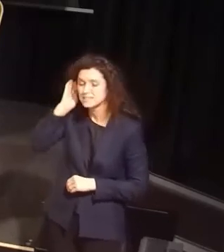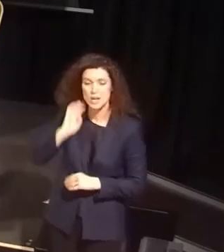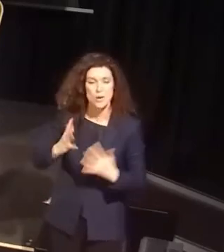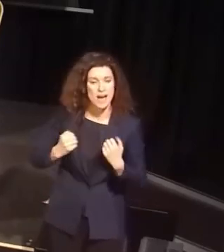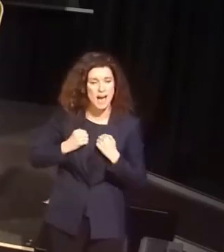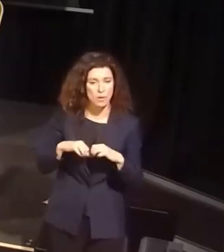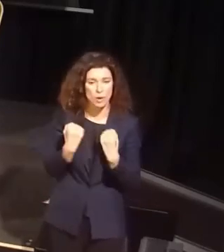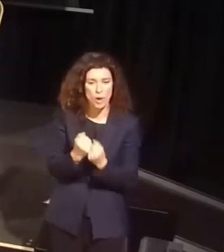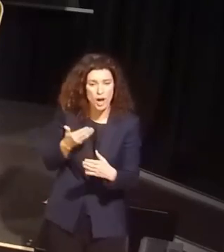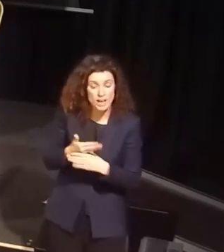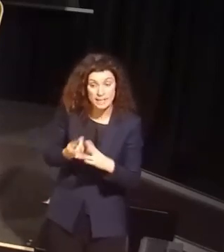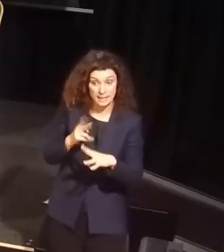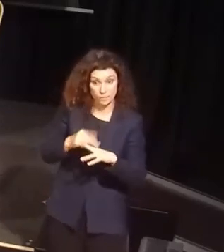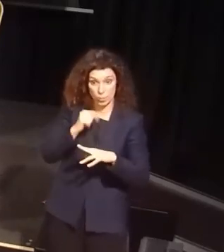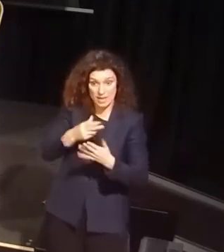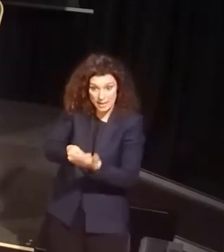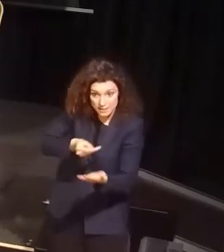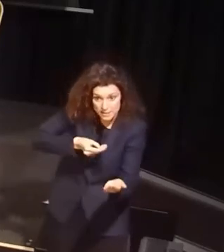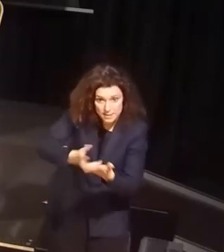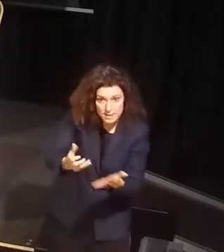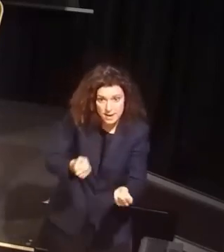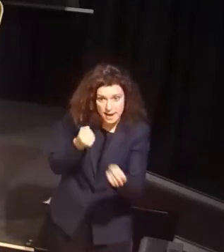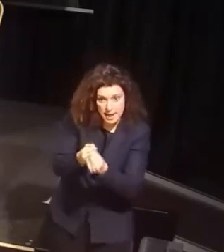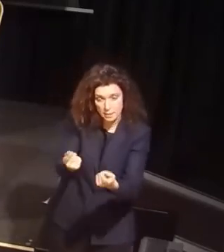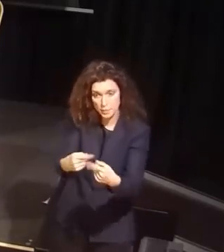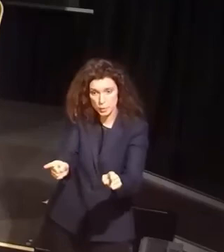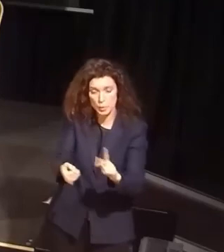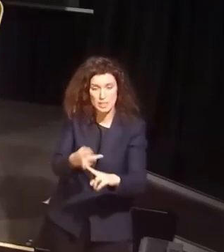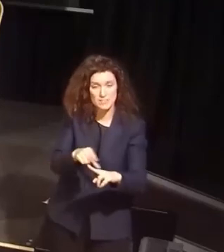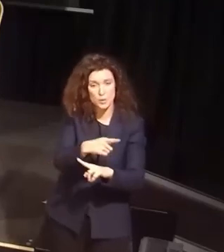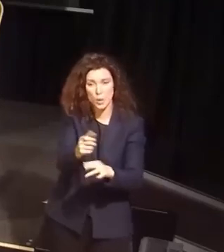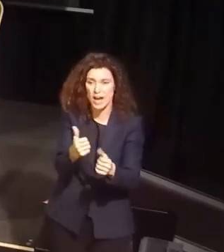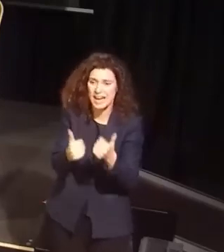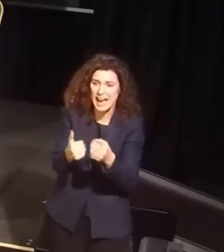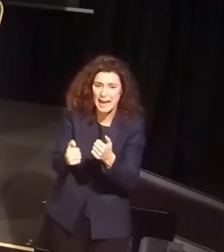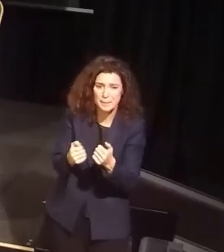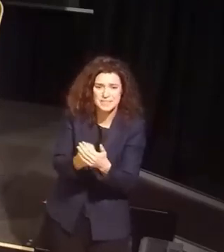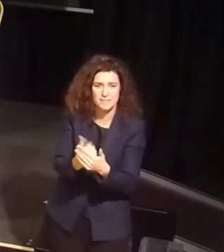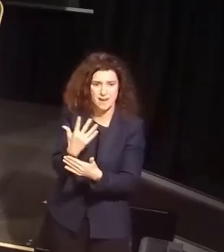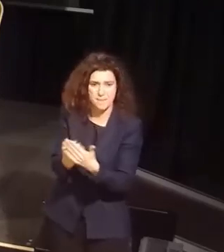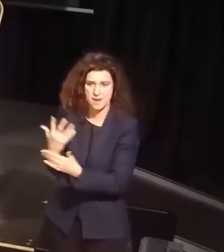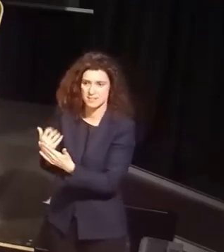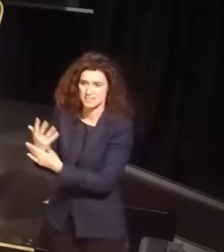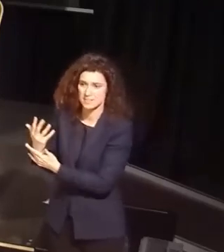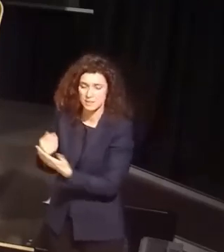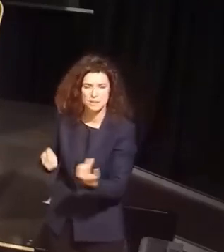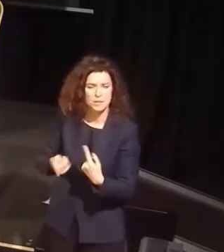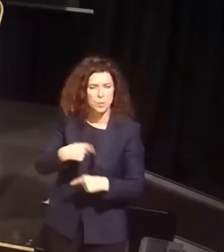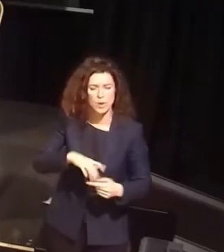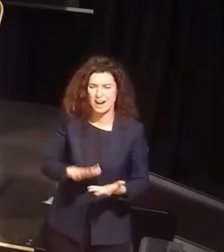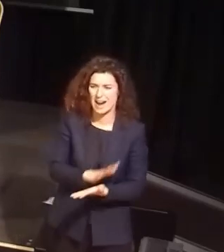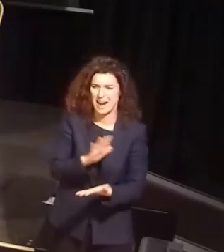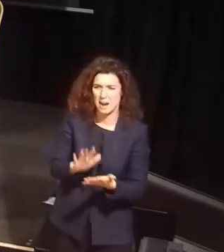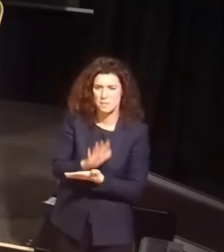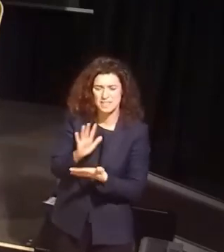can help you guys, if you're game developers, we're happy to talk about demoing your game